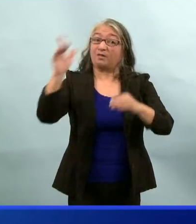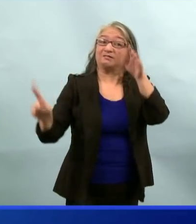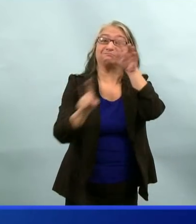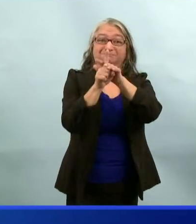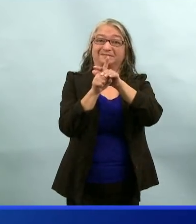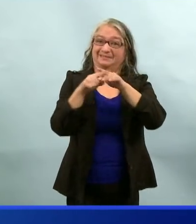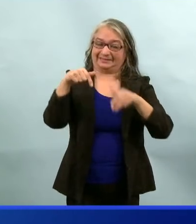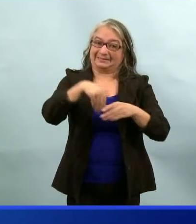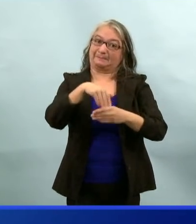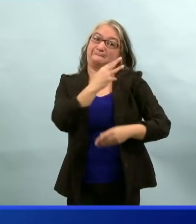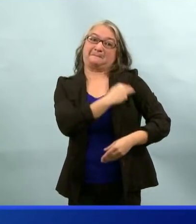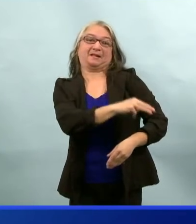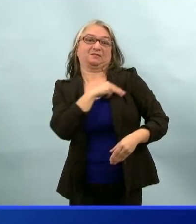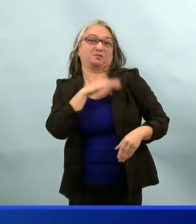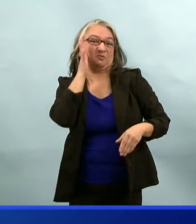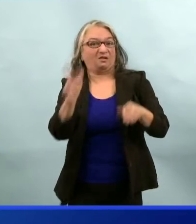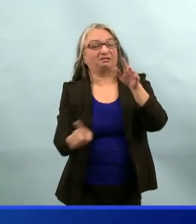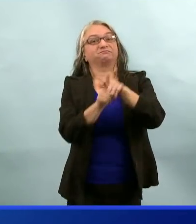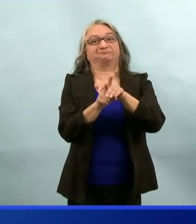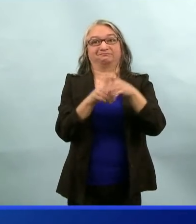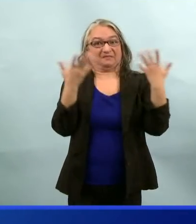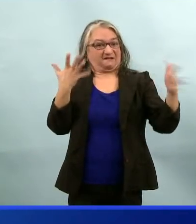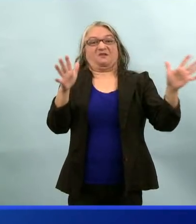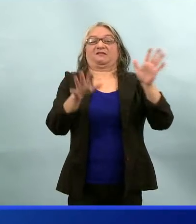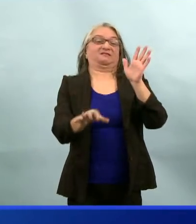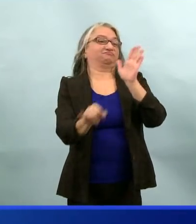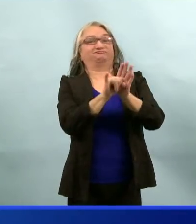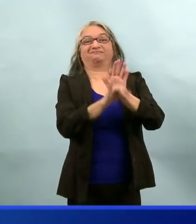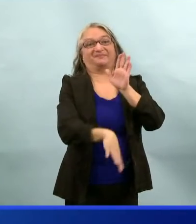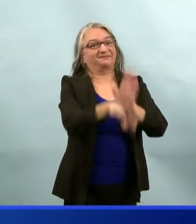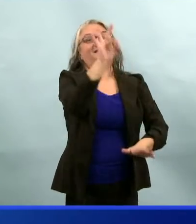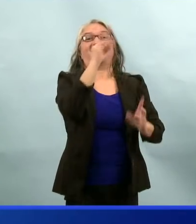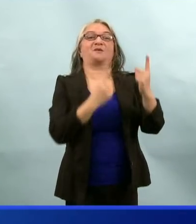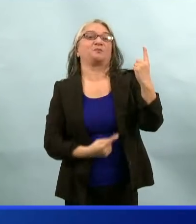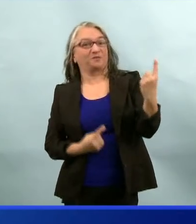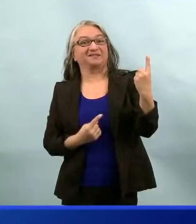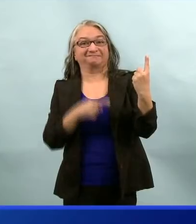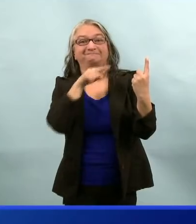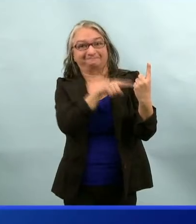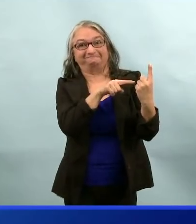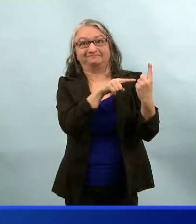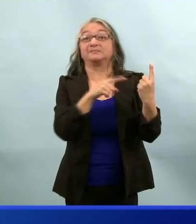here and we are doing everything we can to reduce the spread of kova 19 and variants of concern